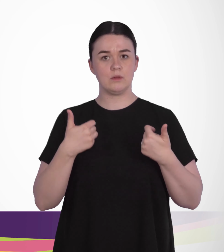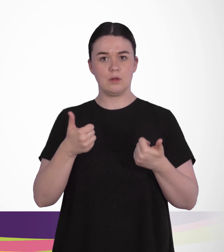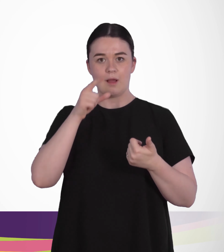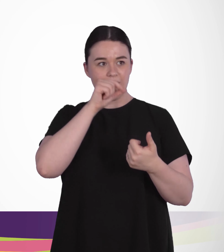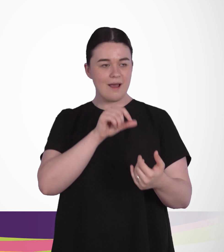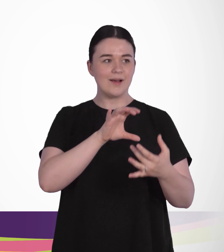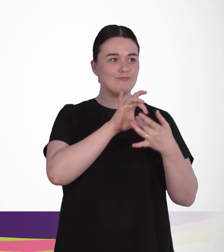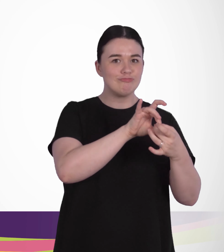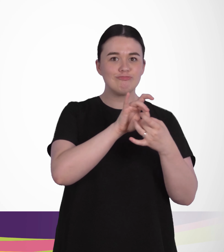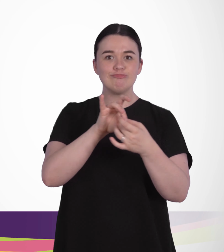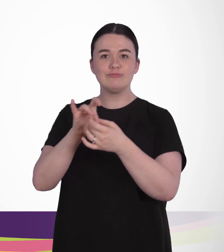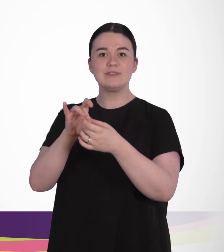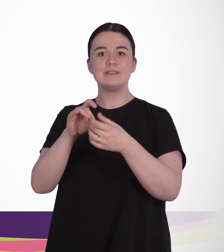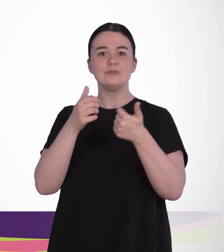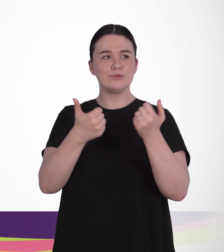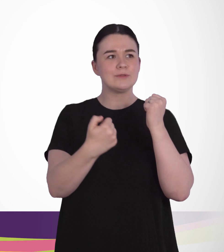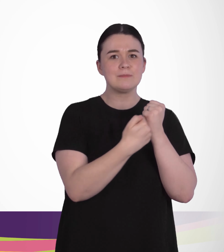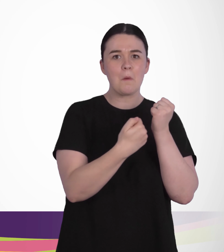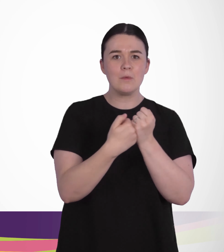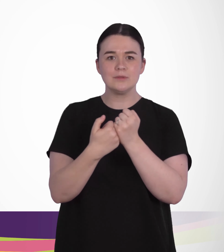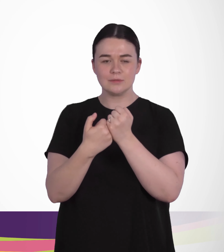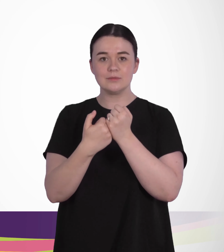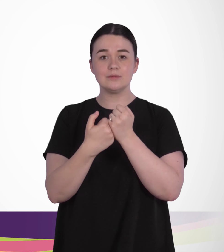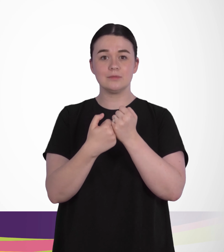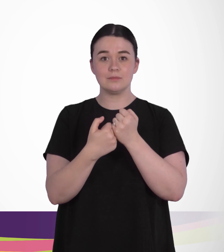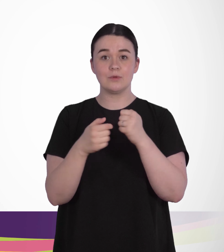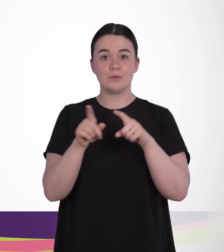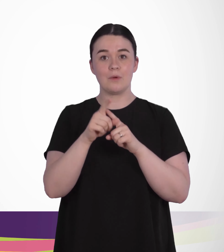connected to social and support networks;